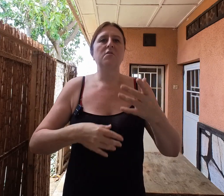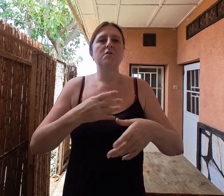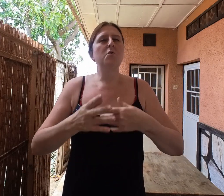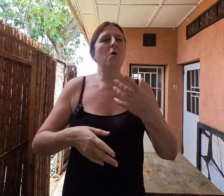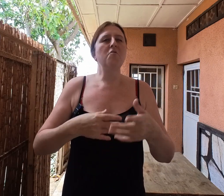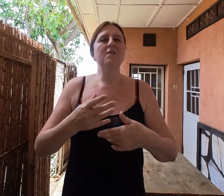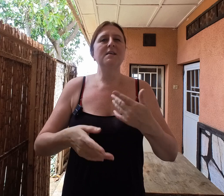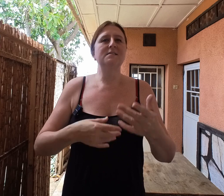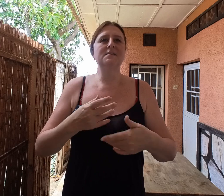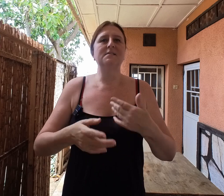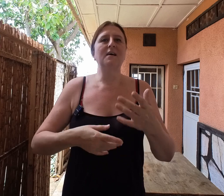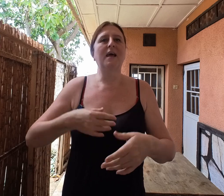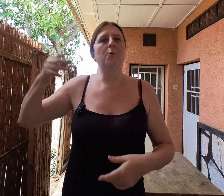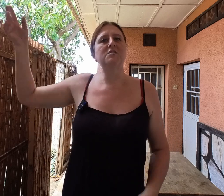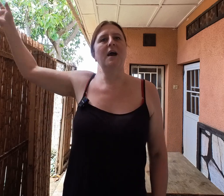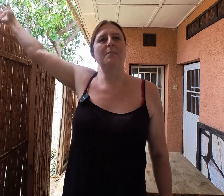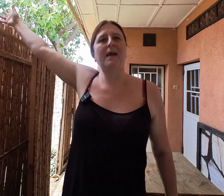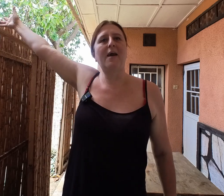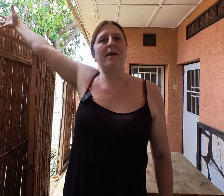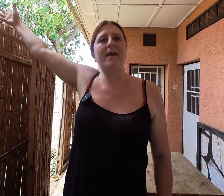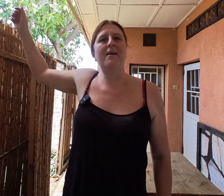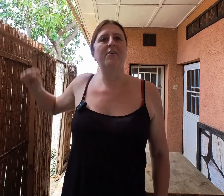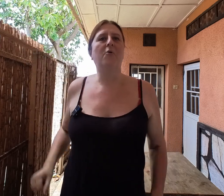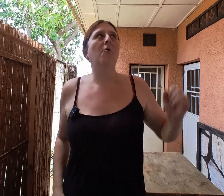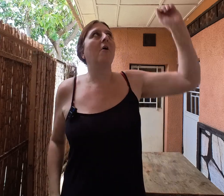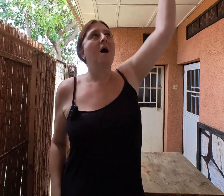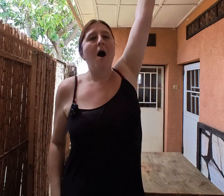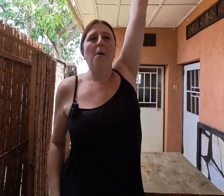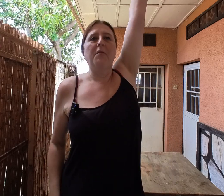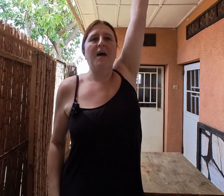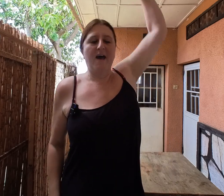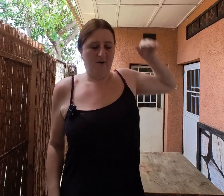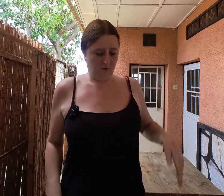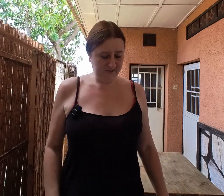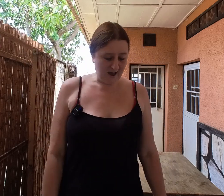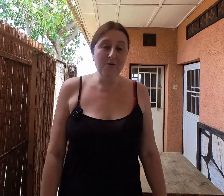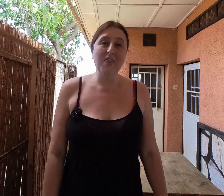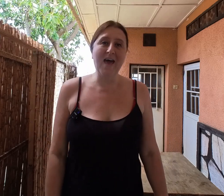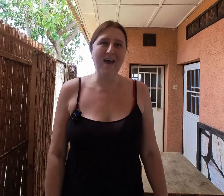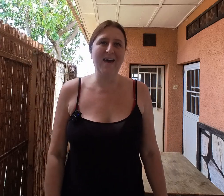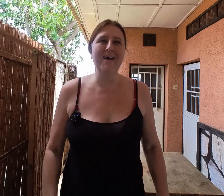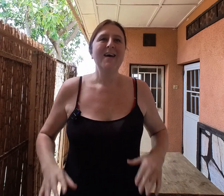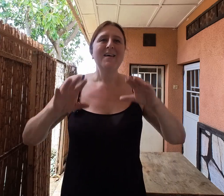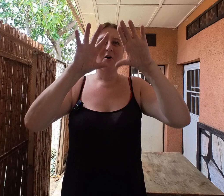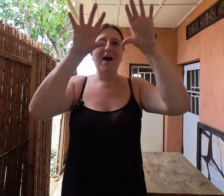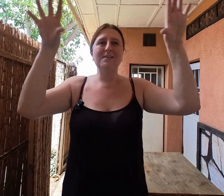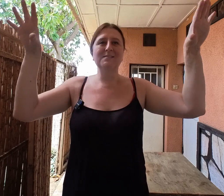So, you won't really see sign language happening out here, or up there, or down there. Your hands